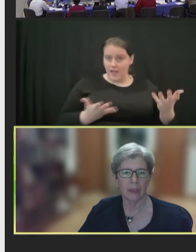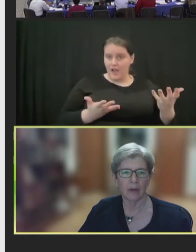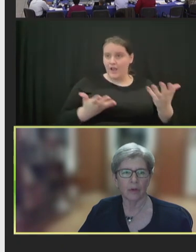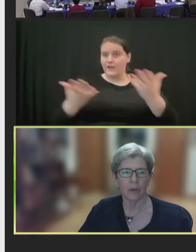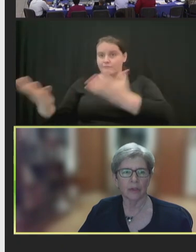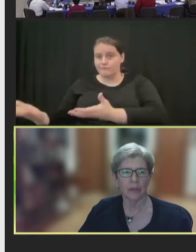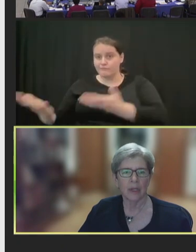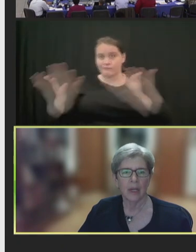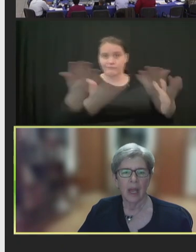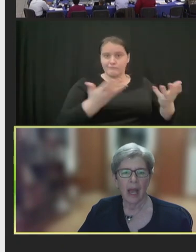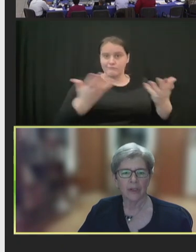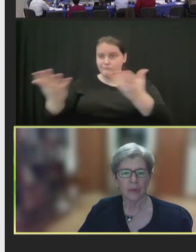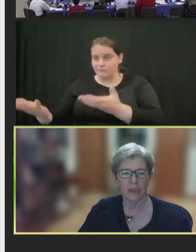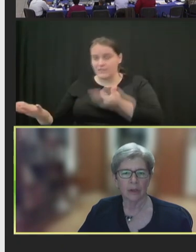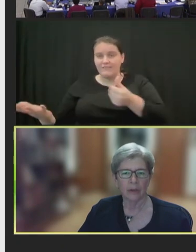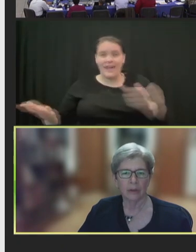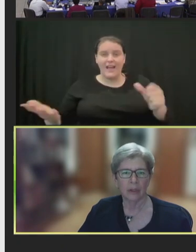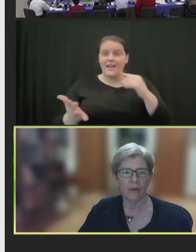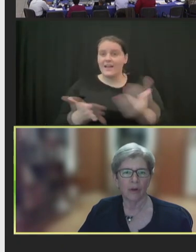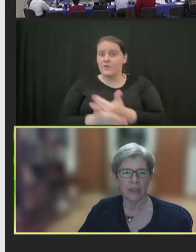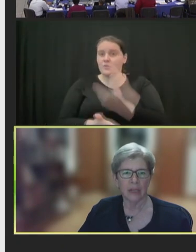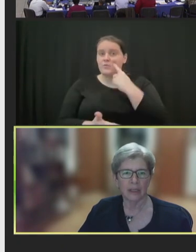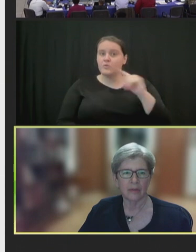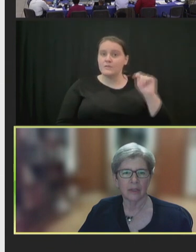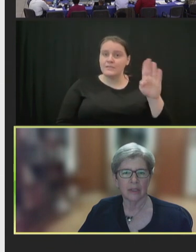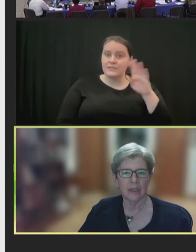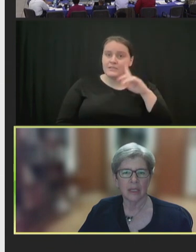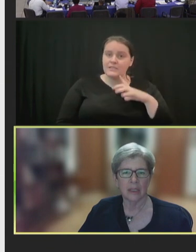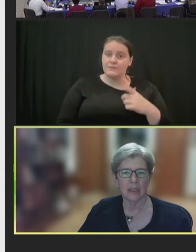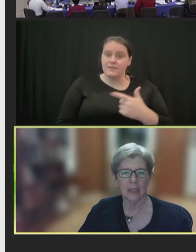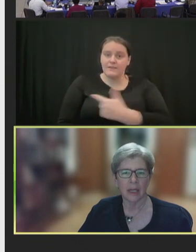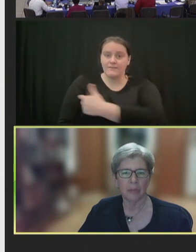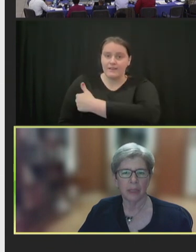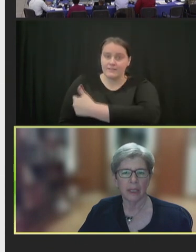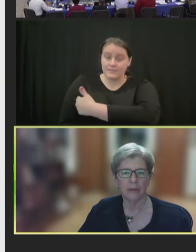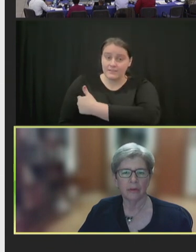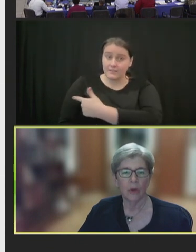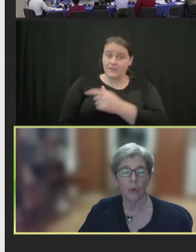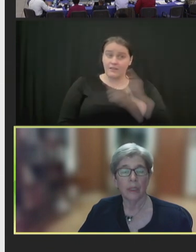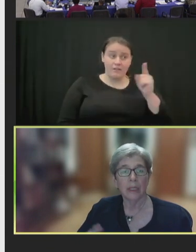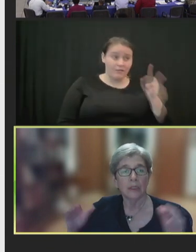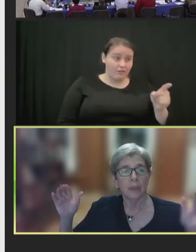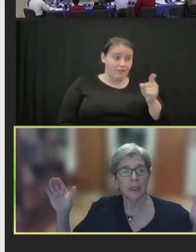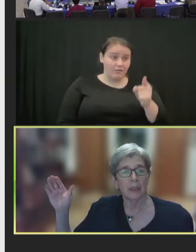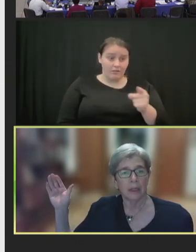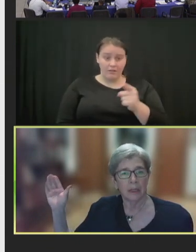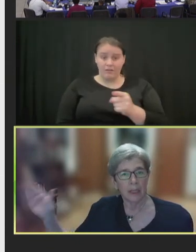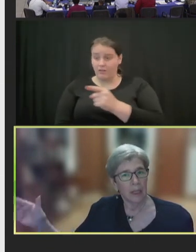And of course, as a result of all these activities that need to take place, we need to be thinking